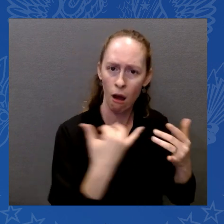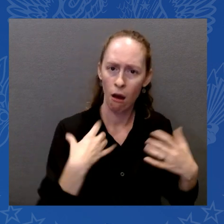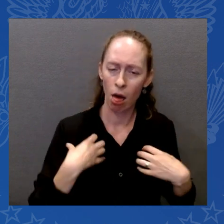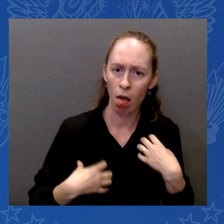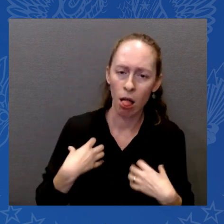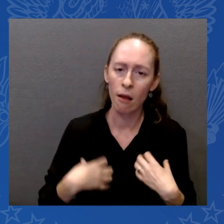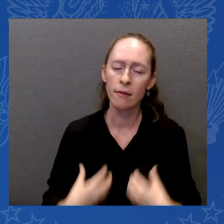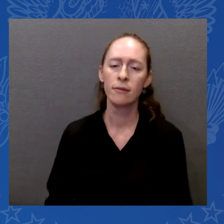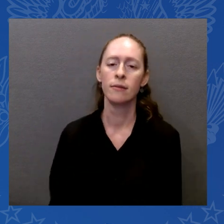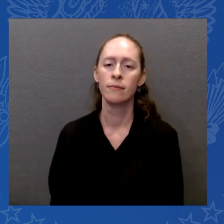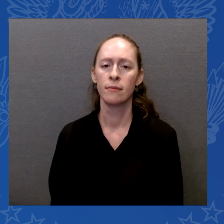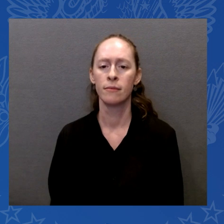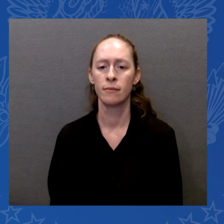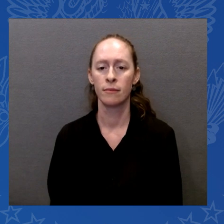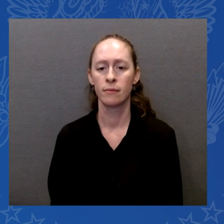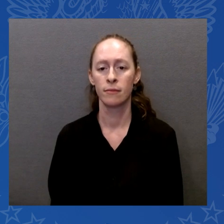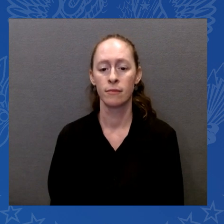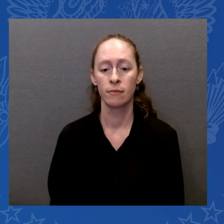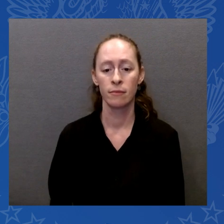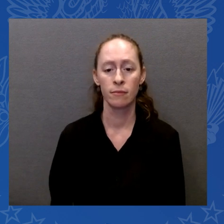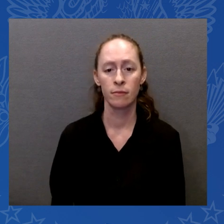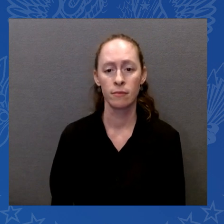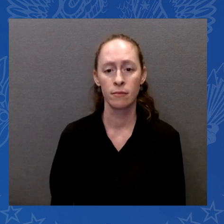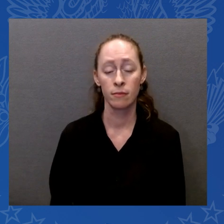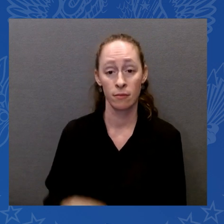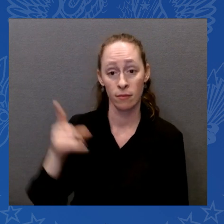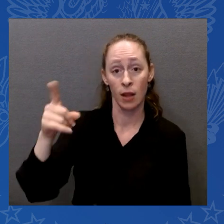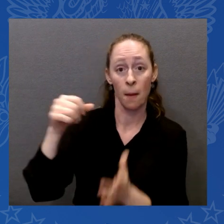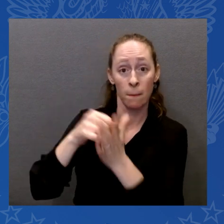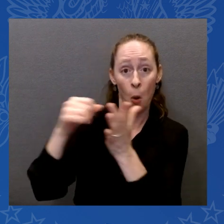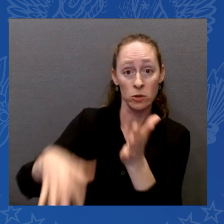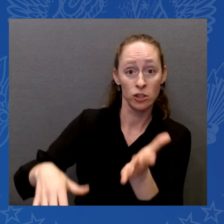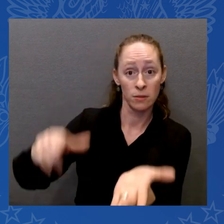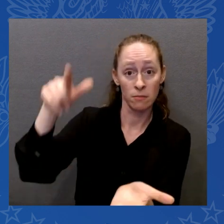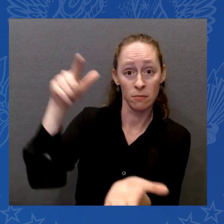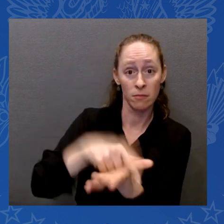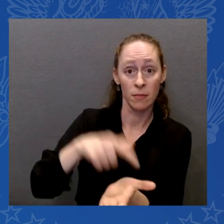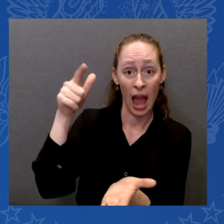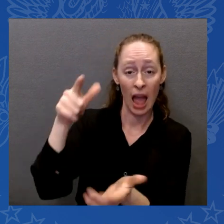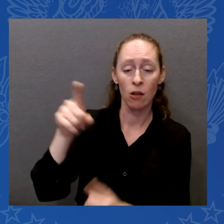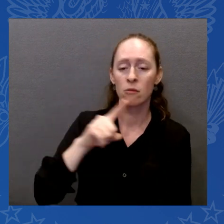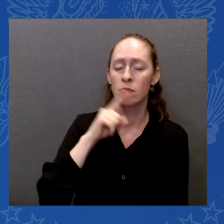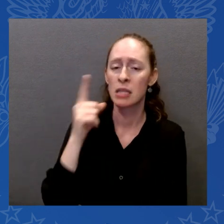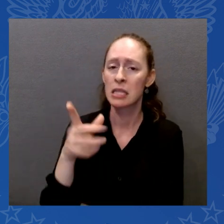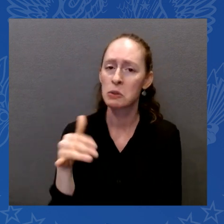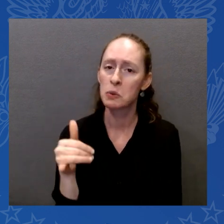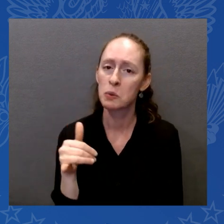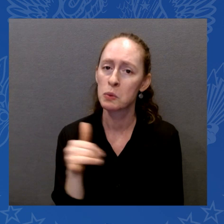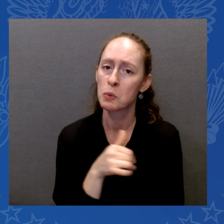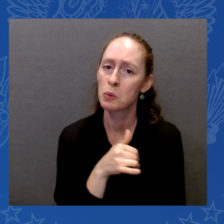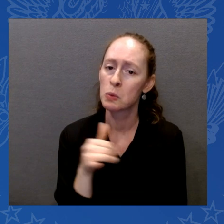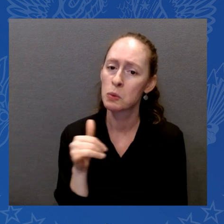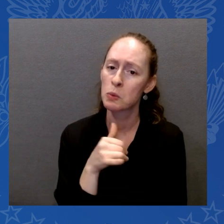will already exacerbate abysmal maternal mortality rates. And recent data found that banning abortion